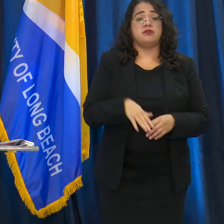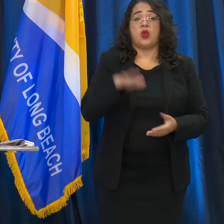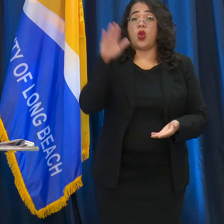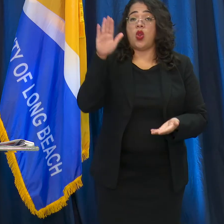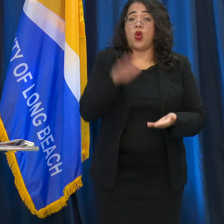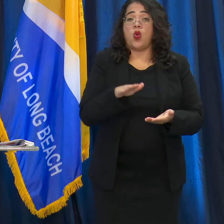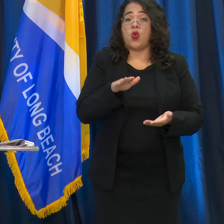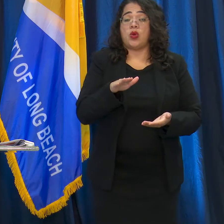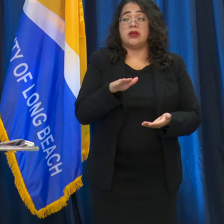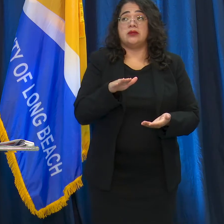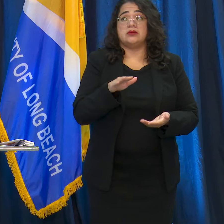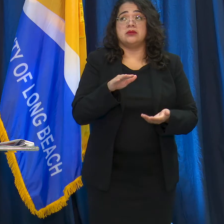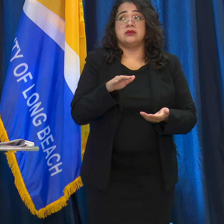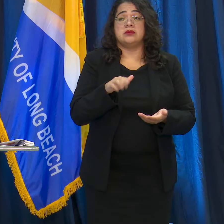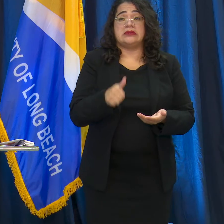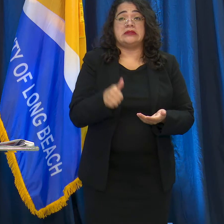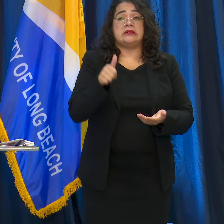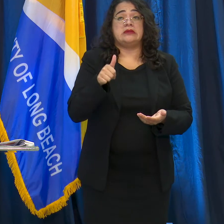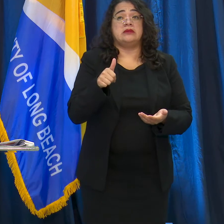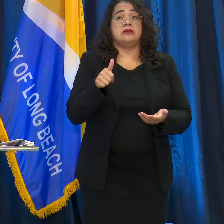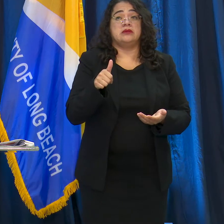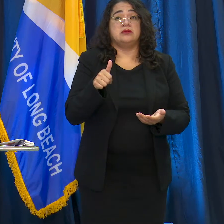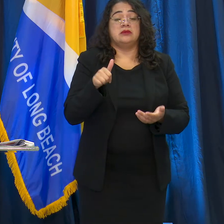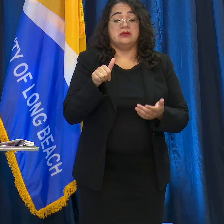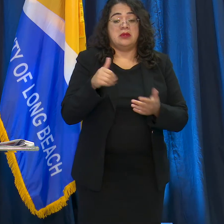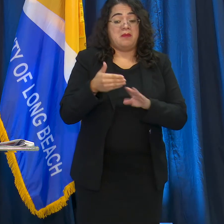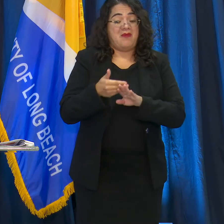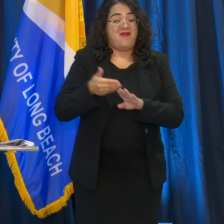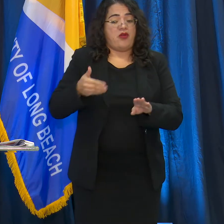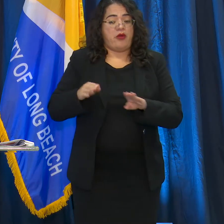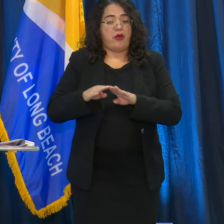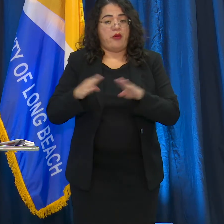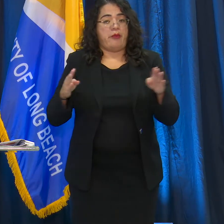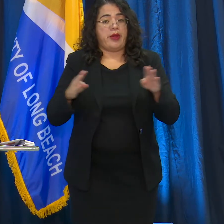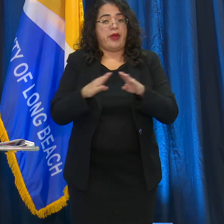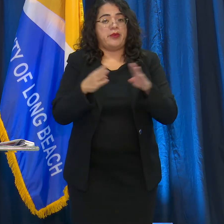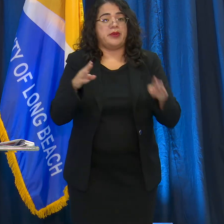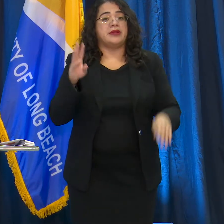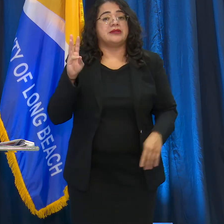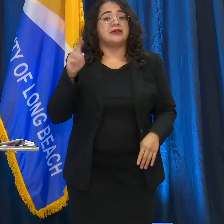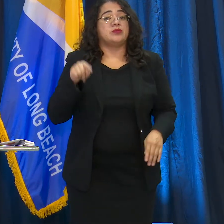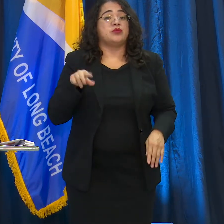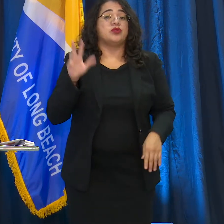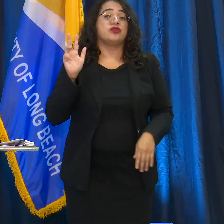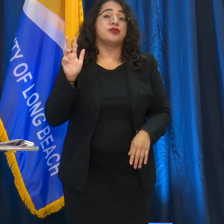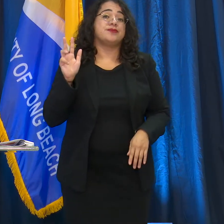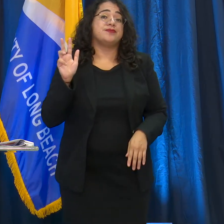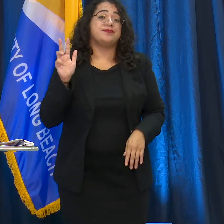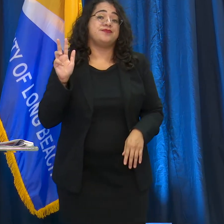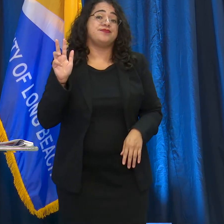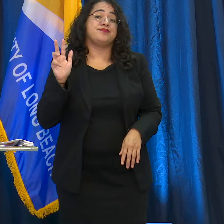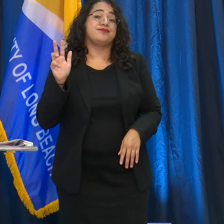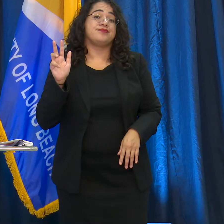when we started opening, before we started opening things was 6.3% percent. So we are much higher, and we are